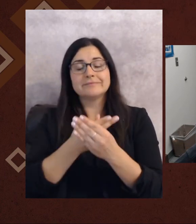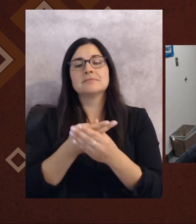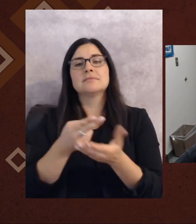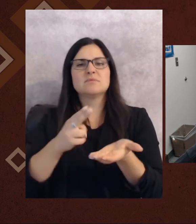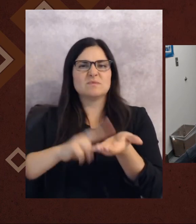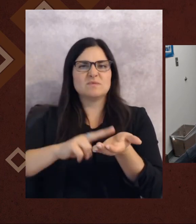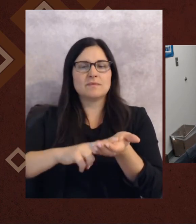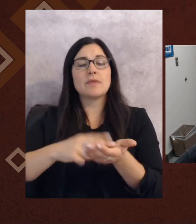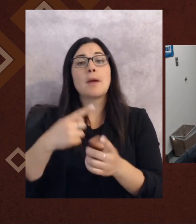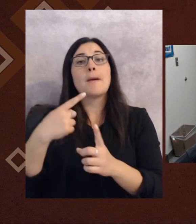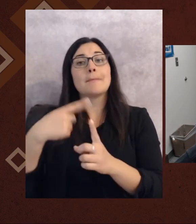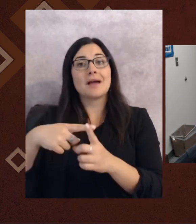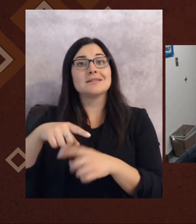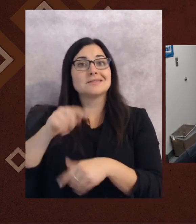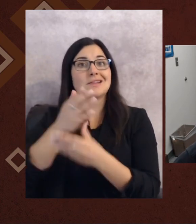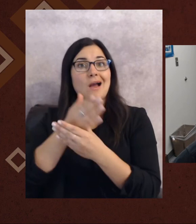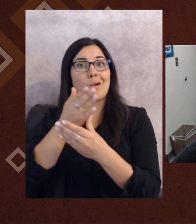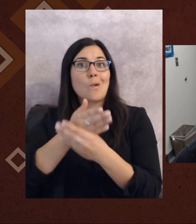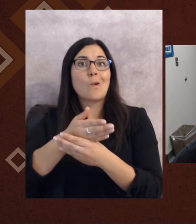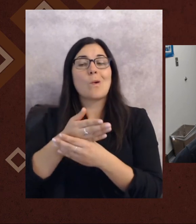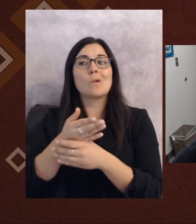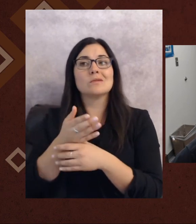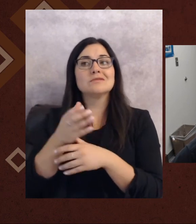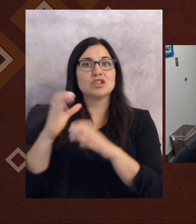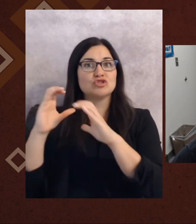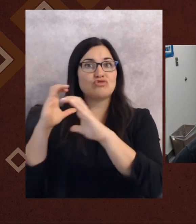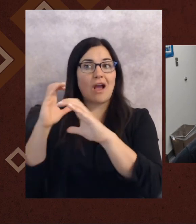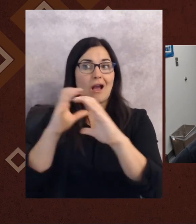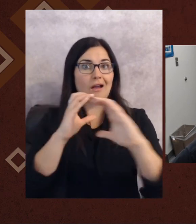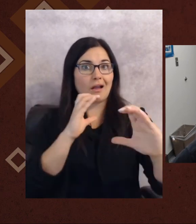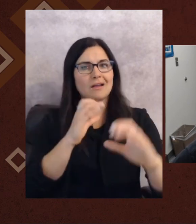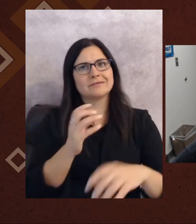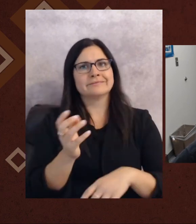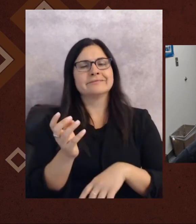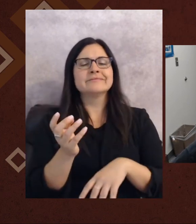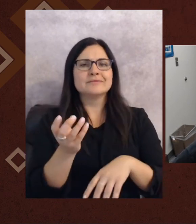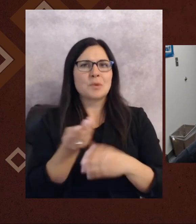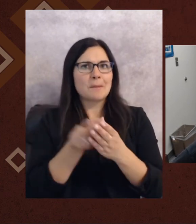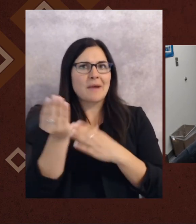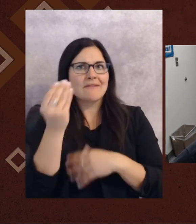So come out and have some some fun and drink a few beers for our students.